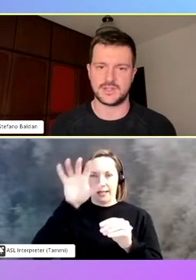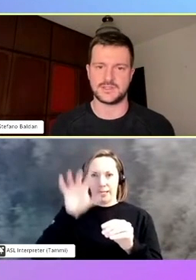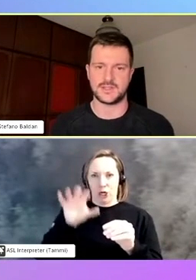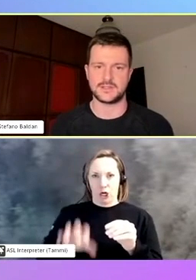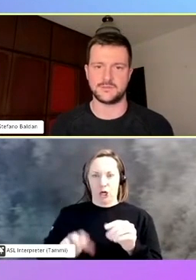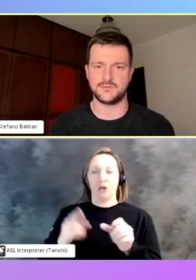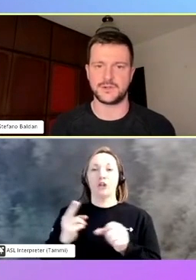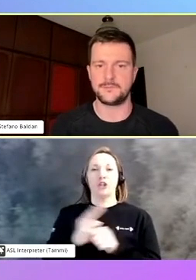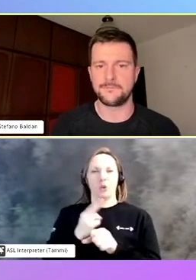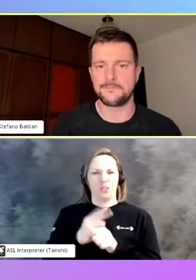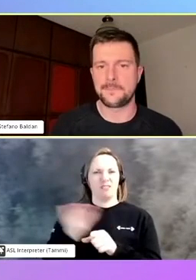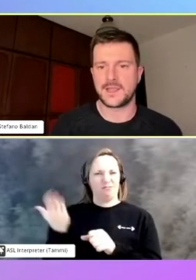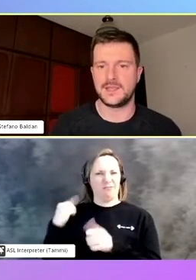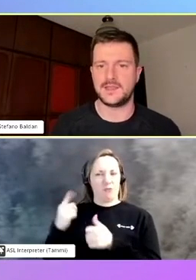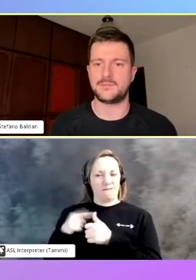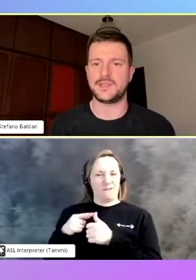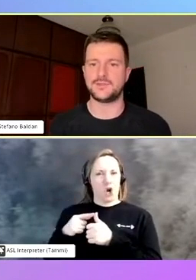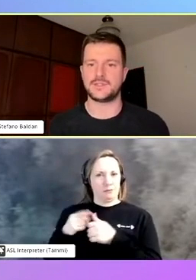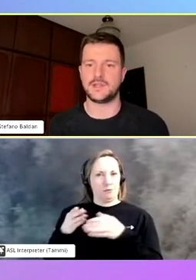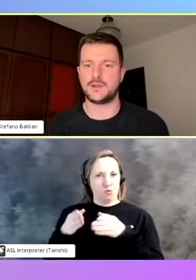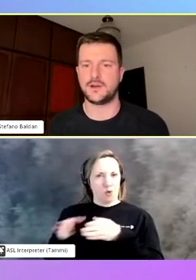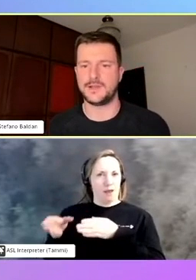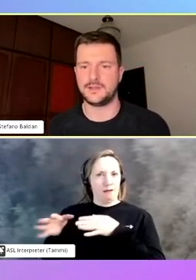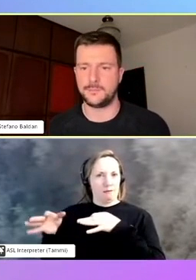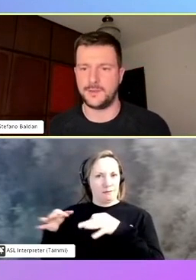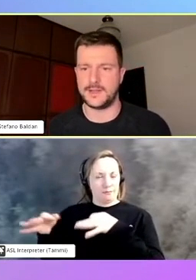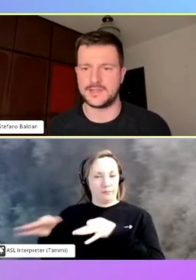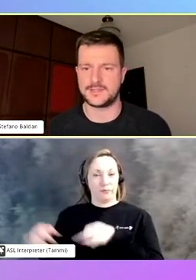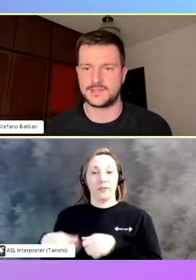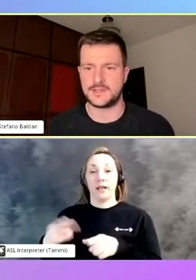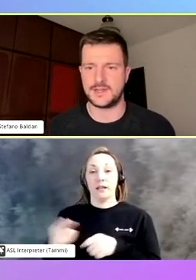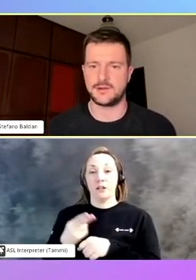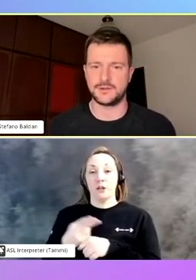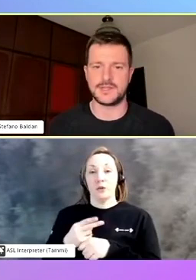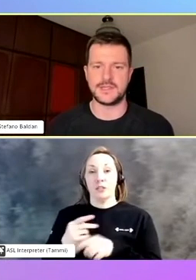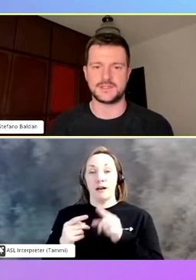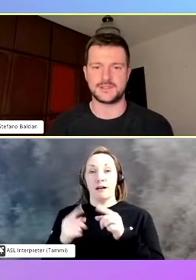sustainability and around 10 minutes. Enough will be focused in our team is on accessibility.